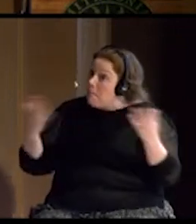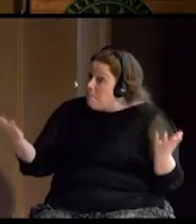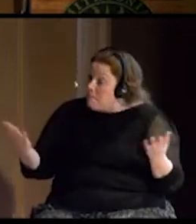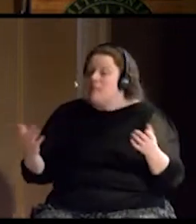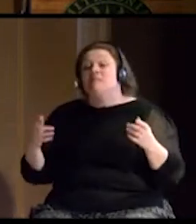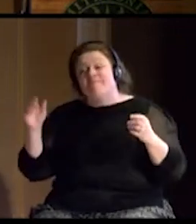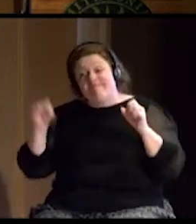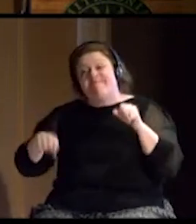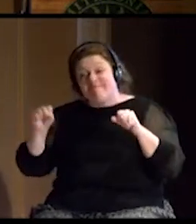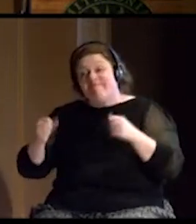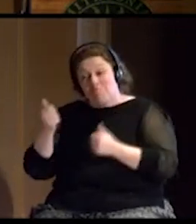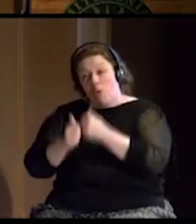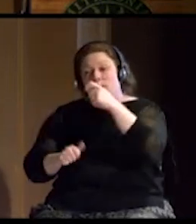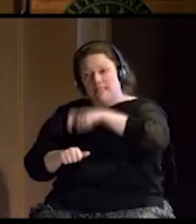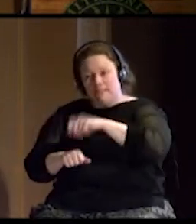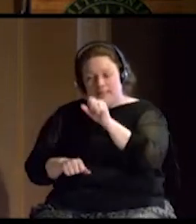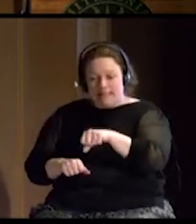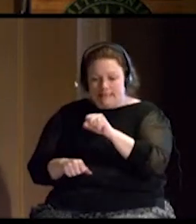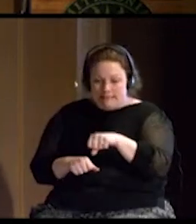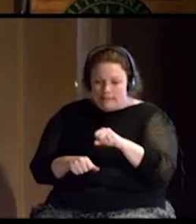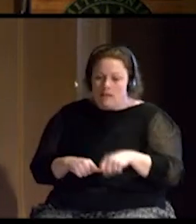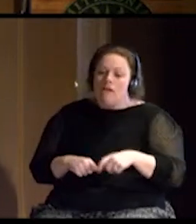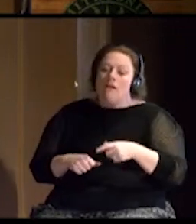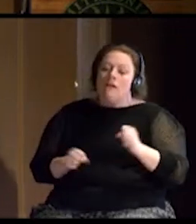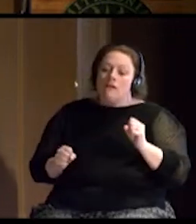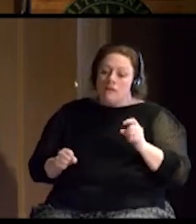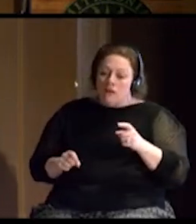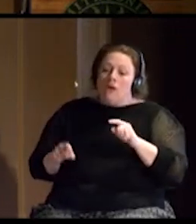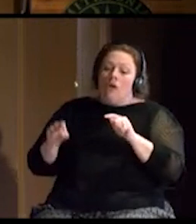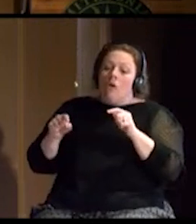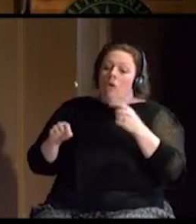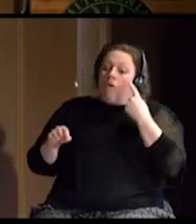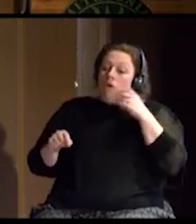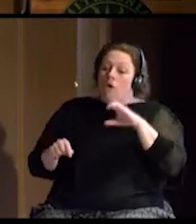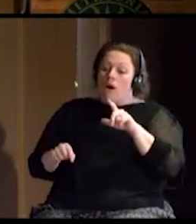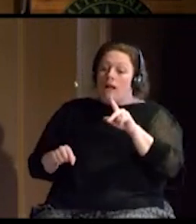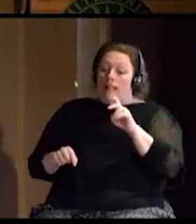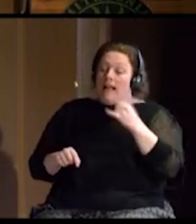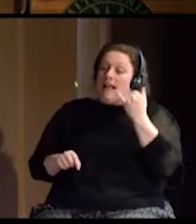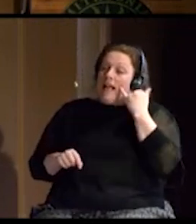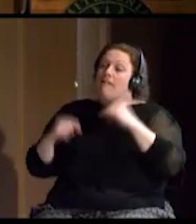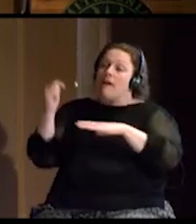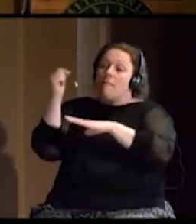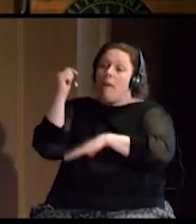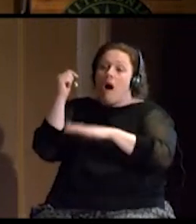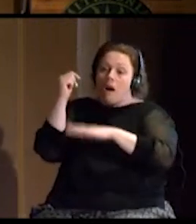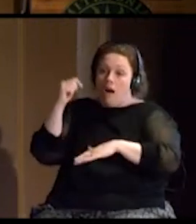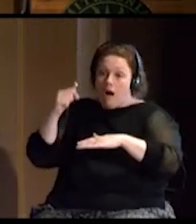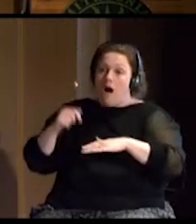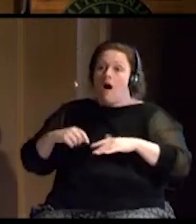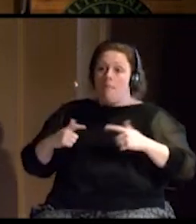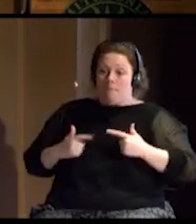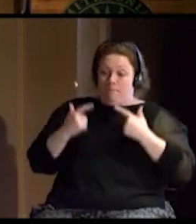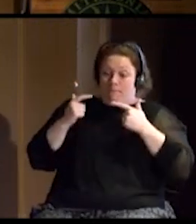Regardless of the geography or the age of the clade, whenever a bottom lineage transitions into water column,